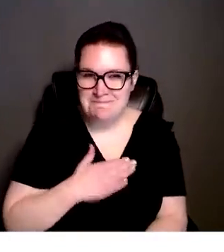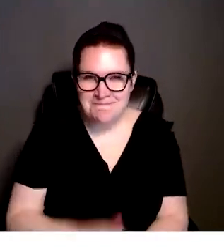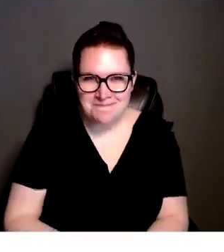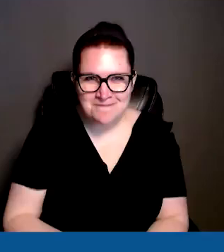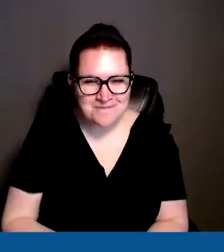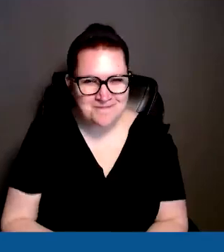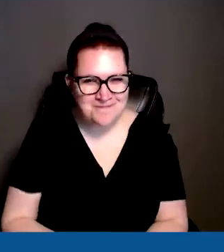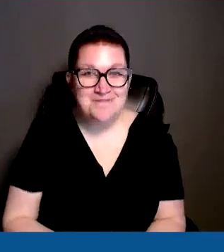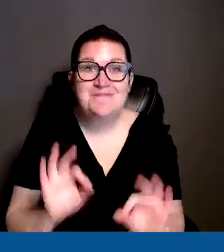[Jennifer Johnson]: Thank you.